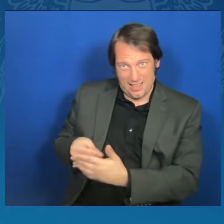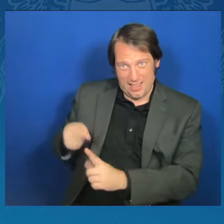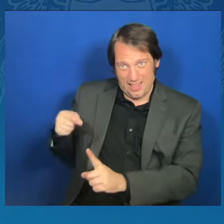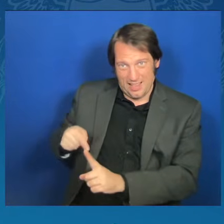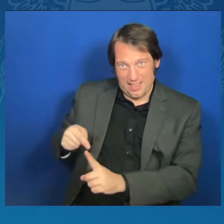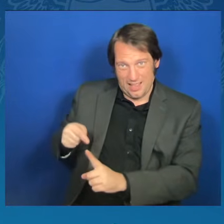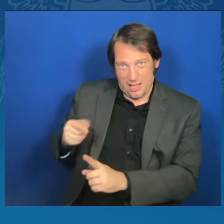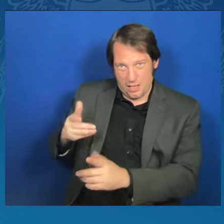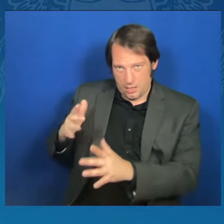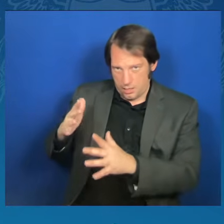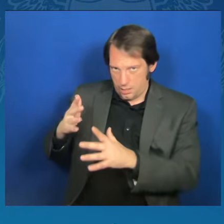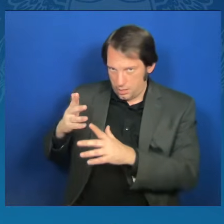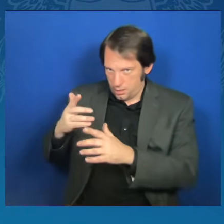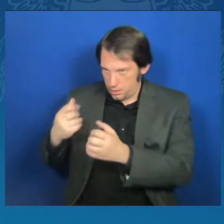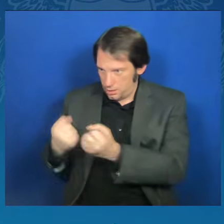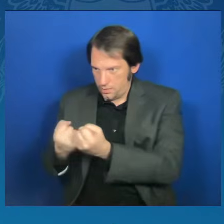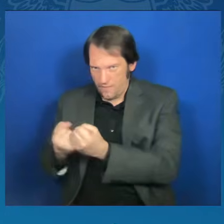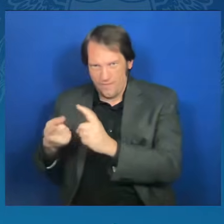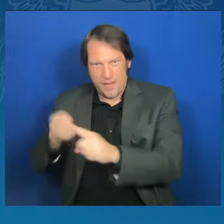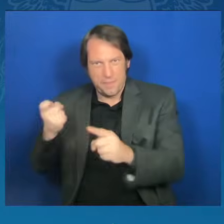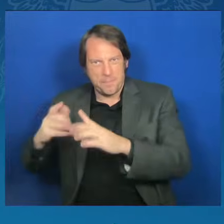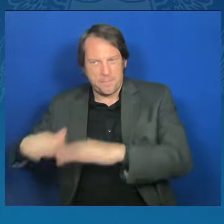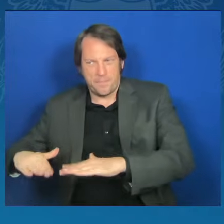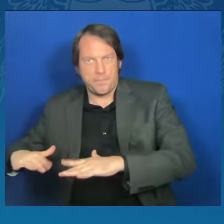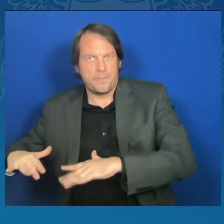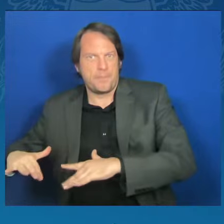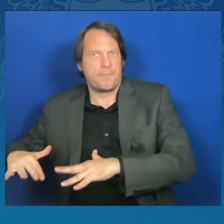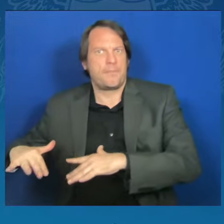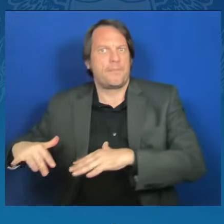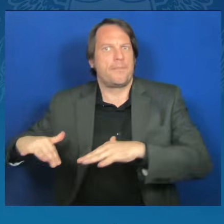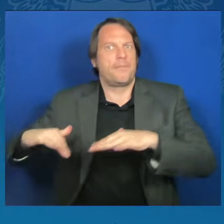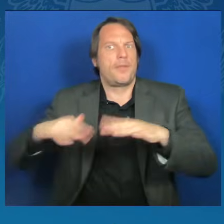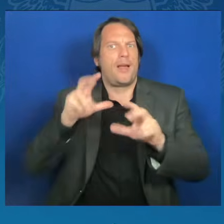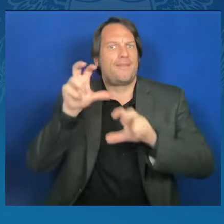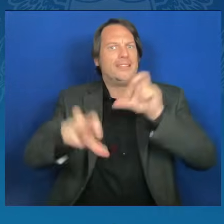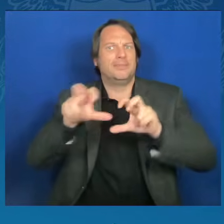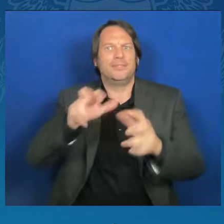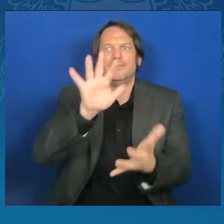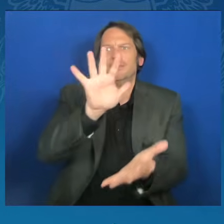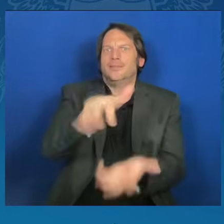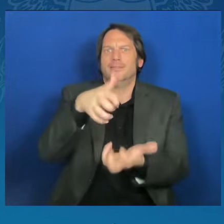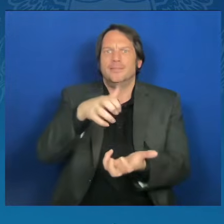And that is, as much as any other reason, why we are doing this work together with our partners.